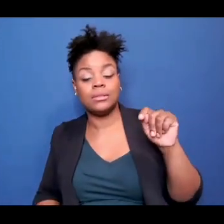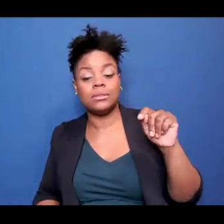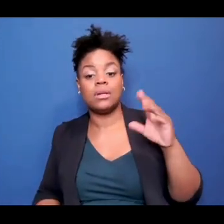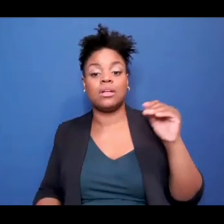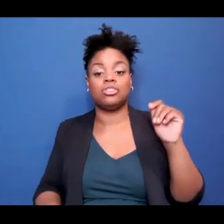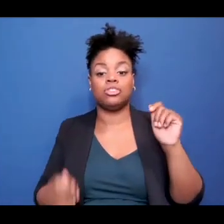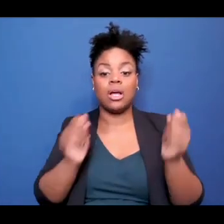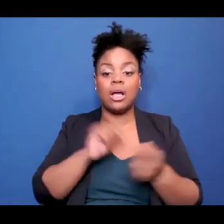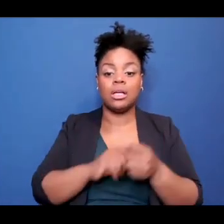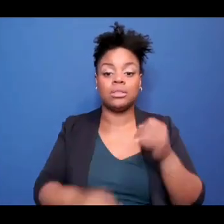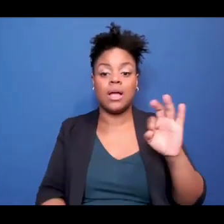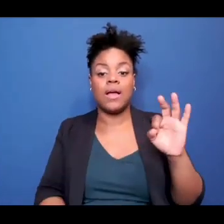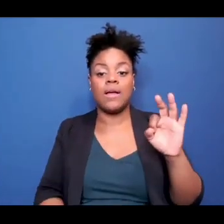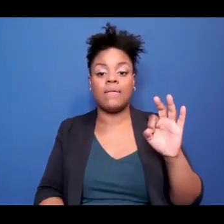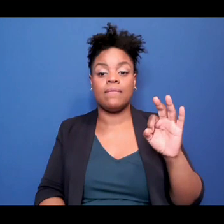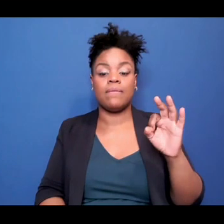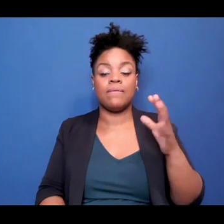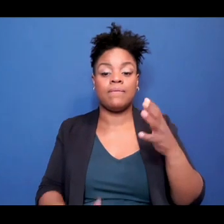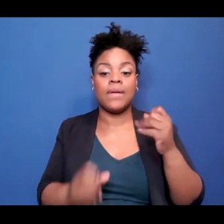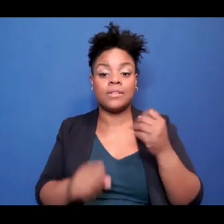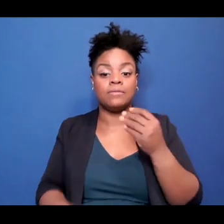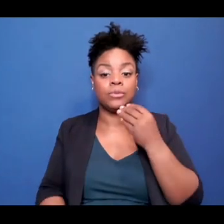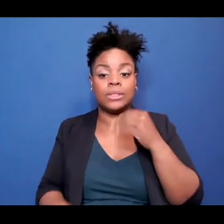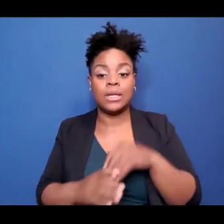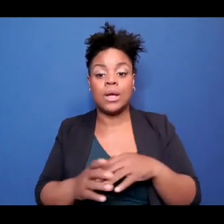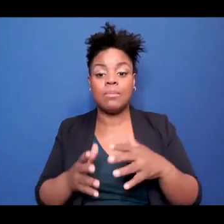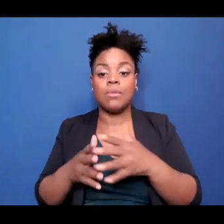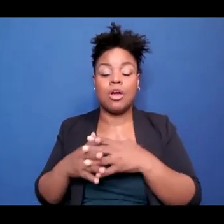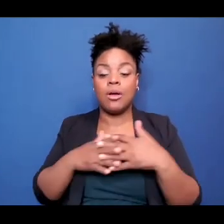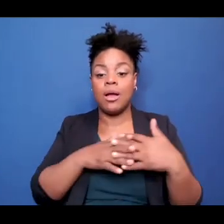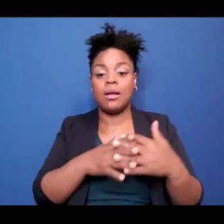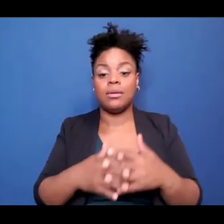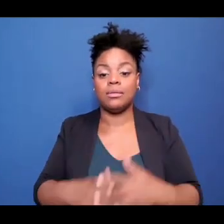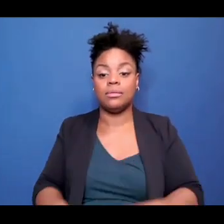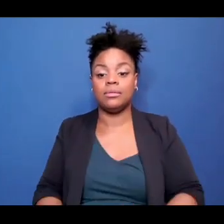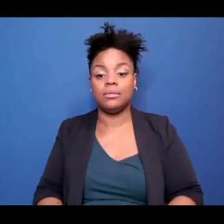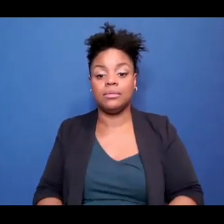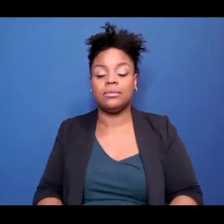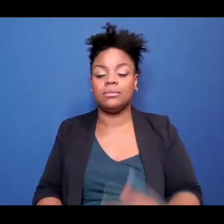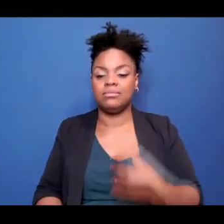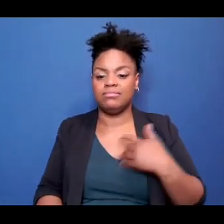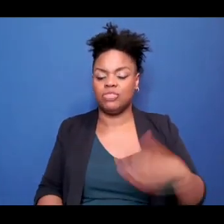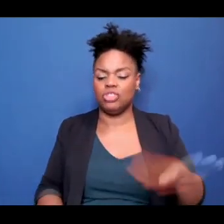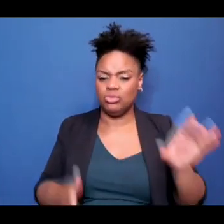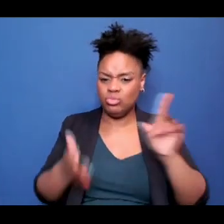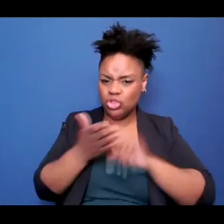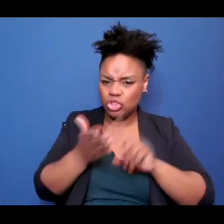MINNESOTA. IN THE BOOK I EXAMINED FAST FOOD 'S TRAJECTORY FROM WHITE